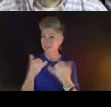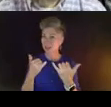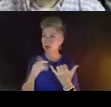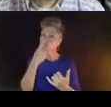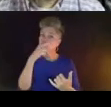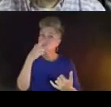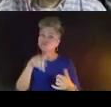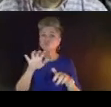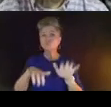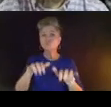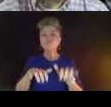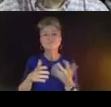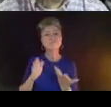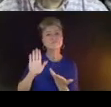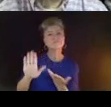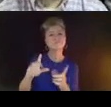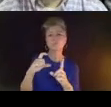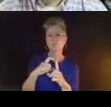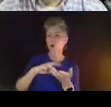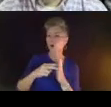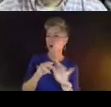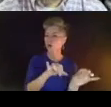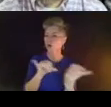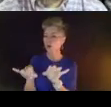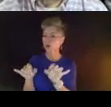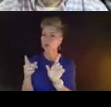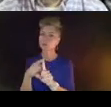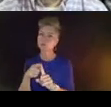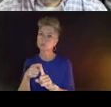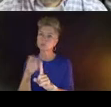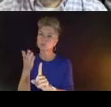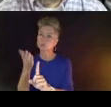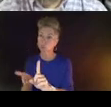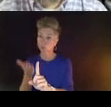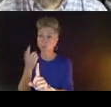what is a synonym or a word that is similar to you for the word nonbinary?